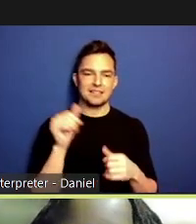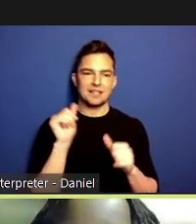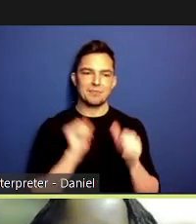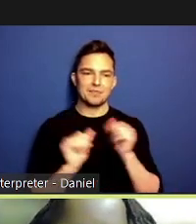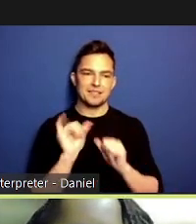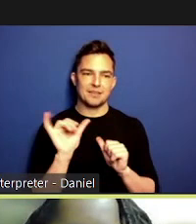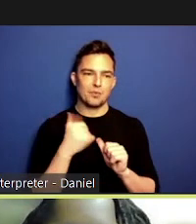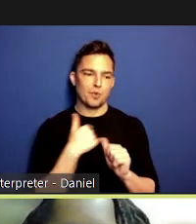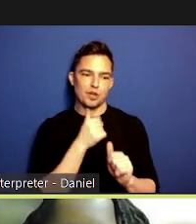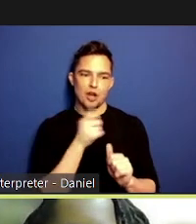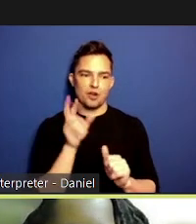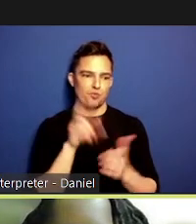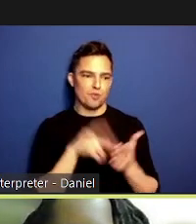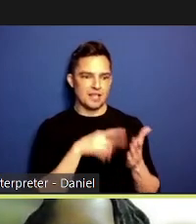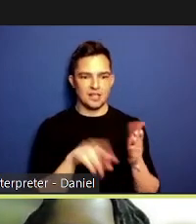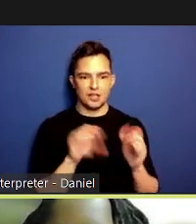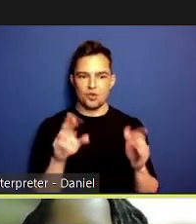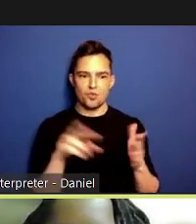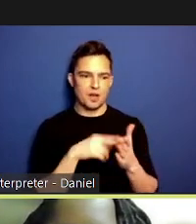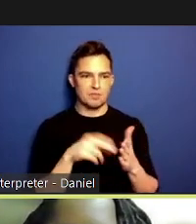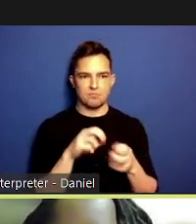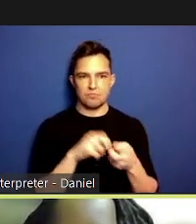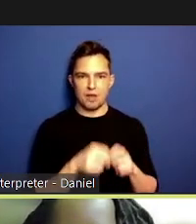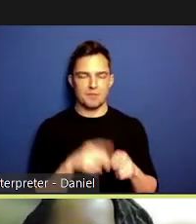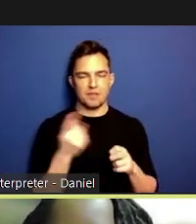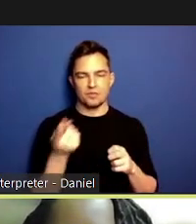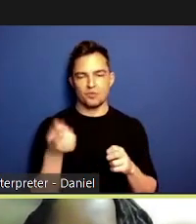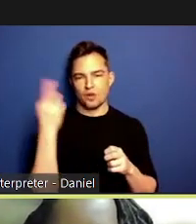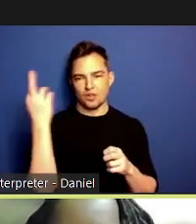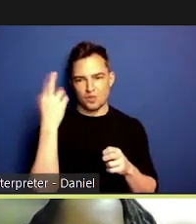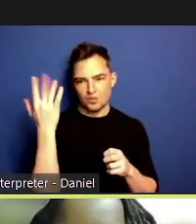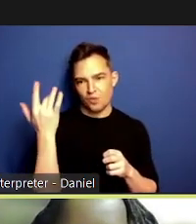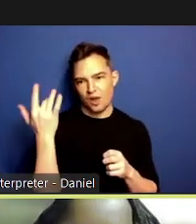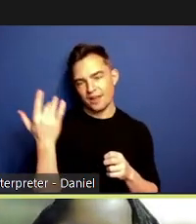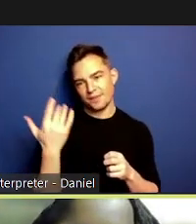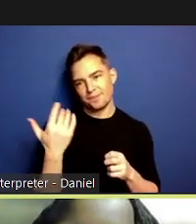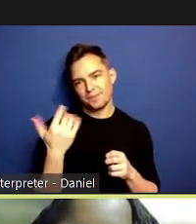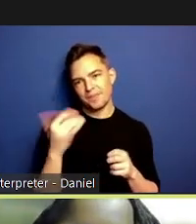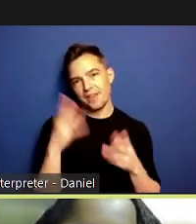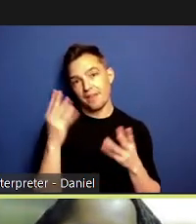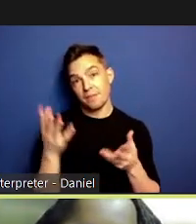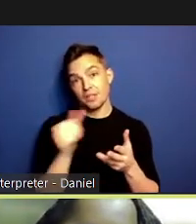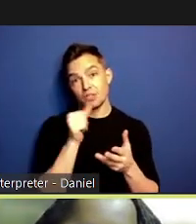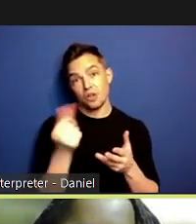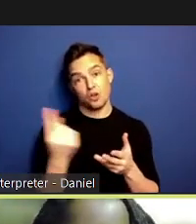have a racism problem. That's one of the reasons why that information is not always represented.